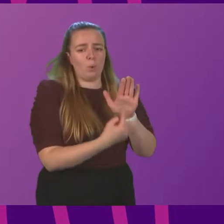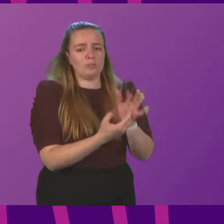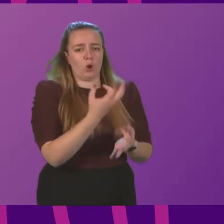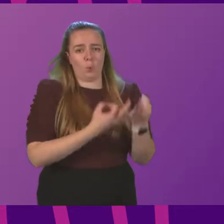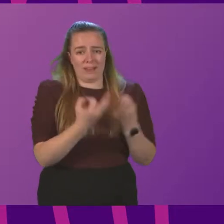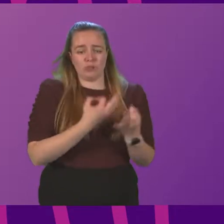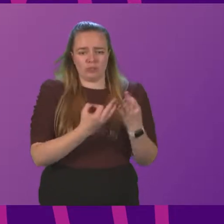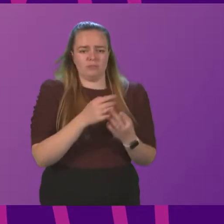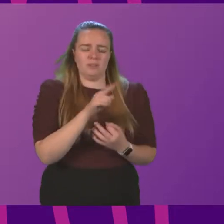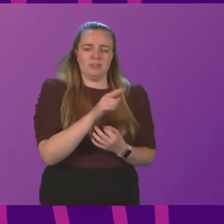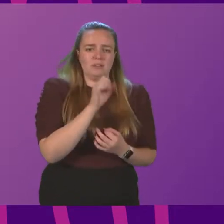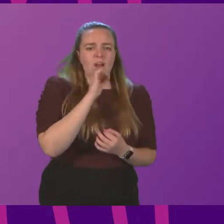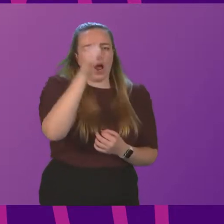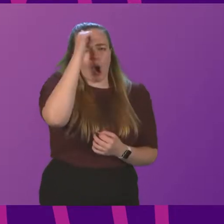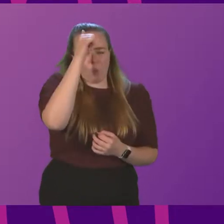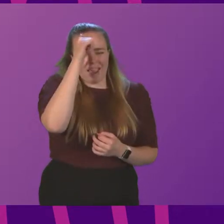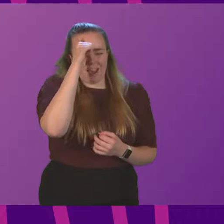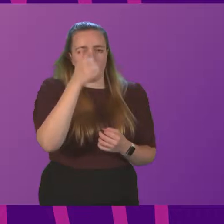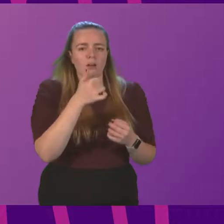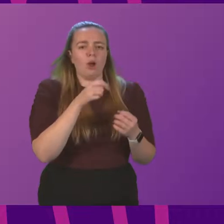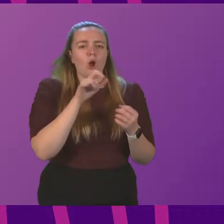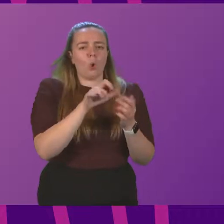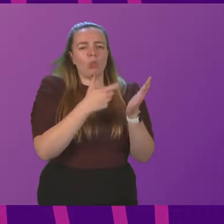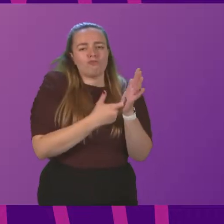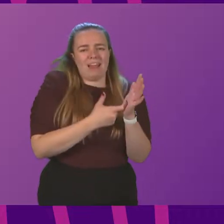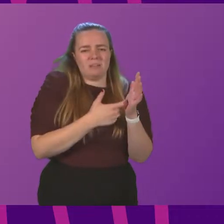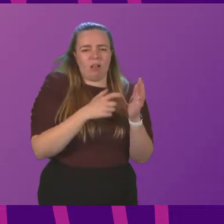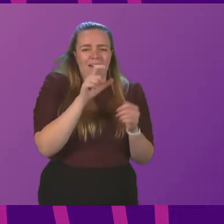She will be aware that colorectal cancers are among the most challenging,